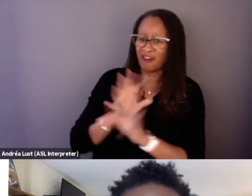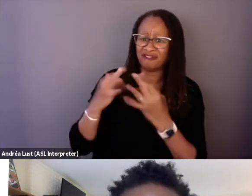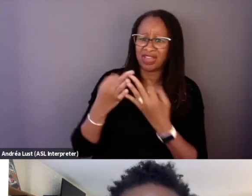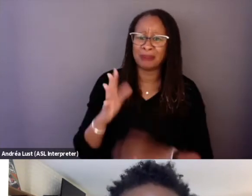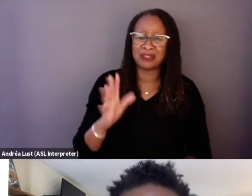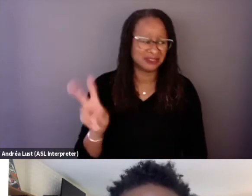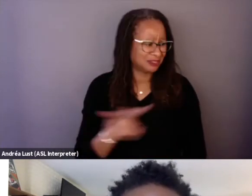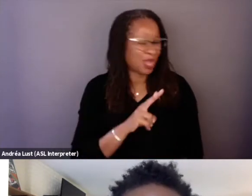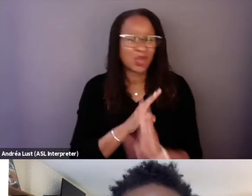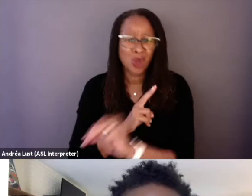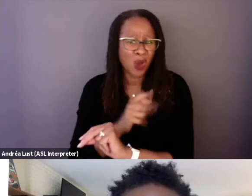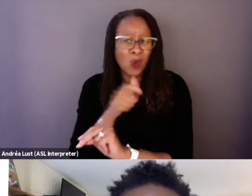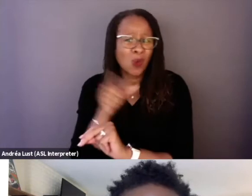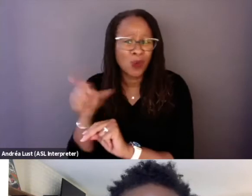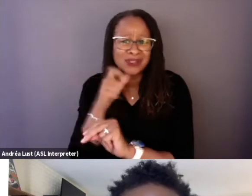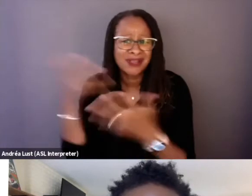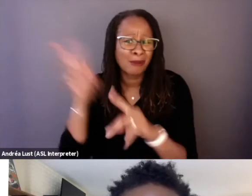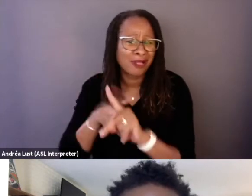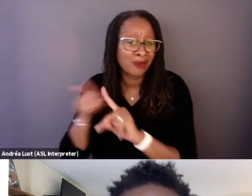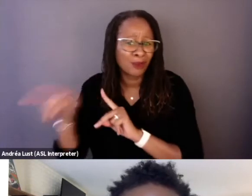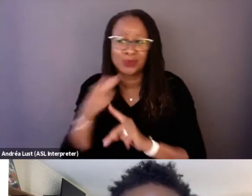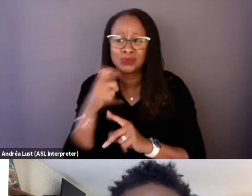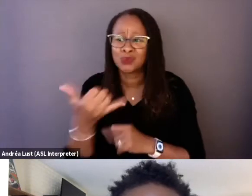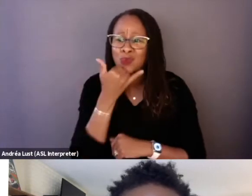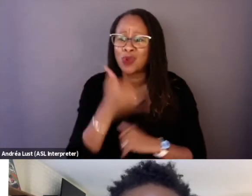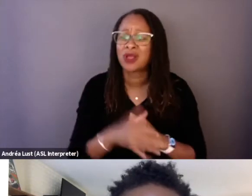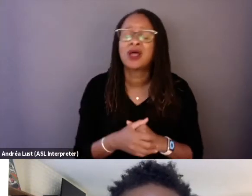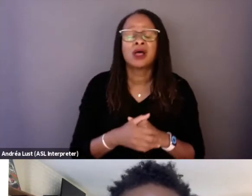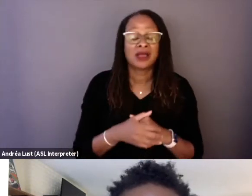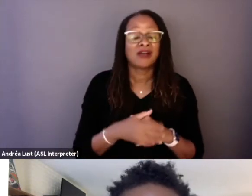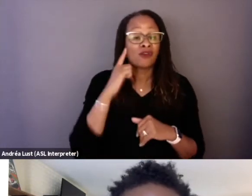So, I think to me it was about making sure